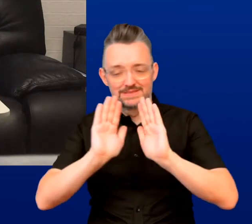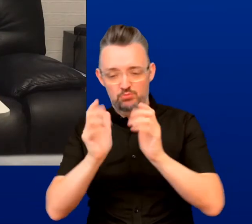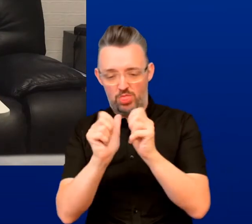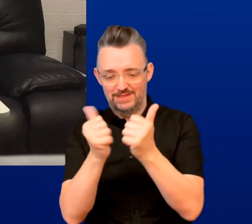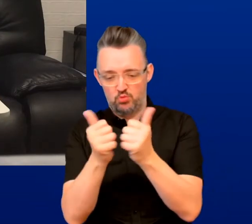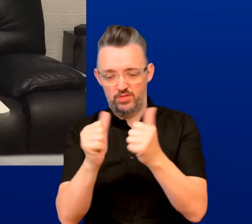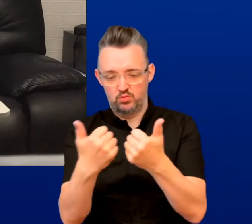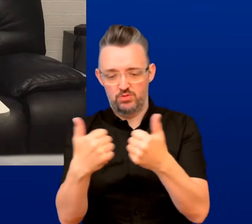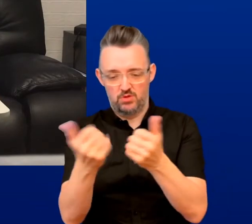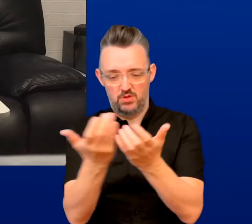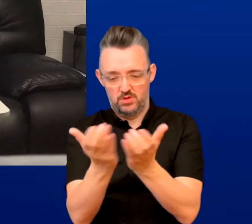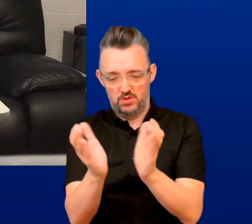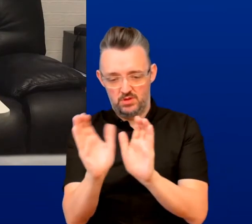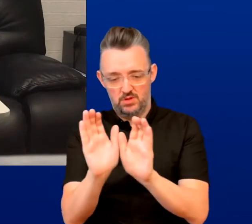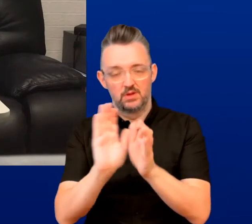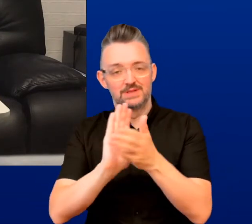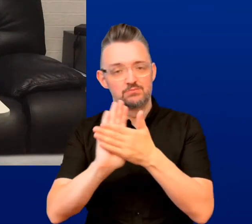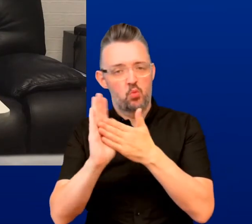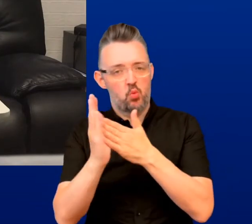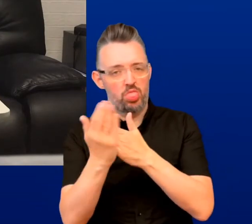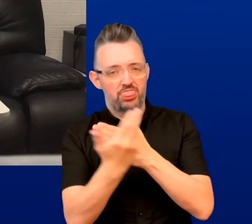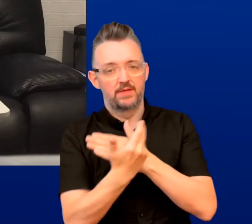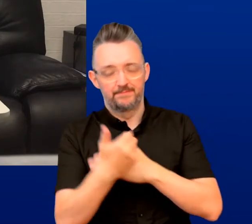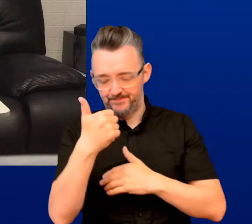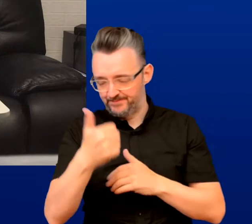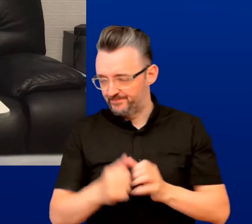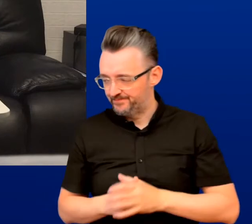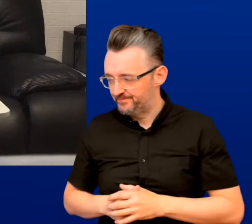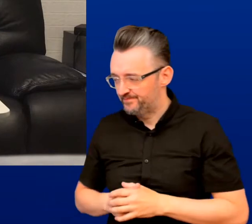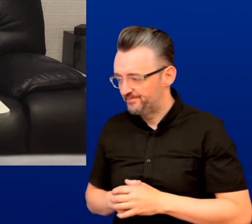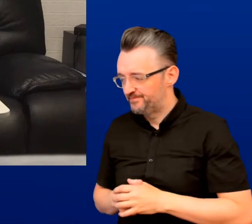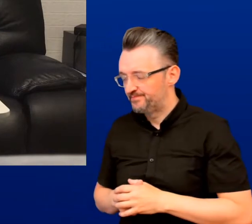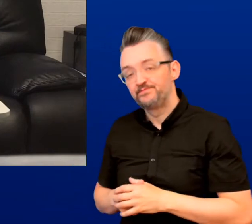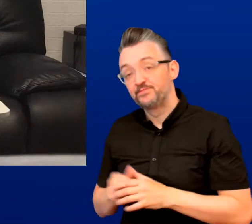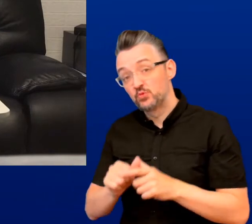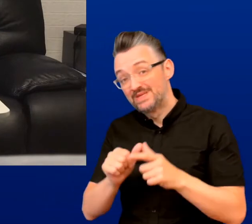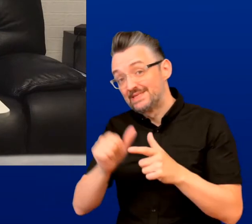Our next step, is to begin